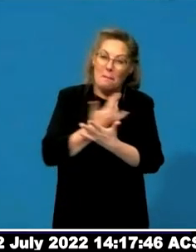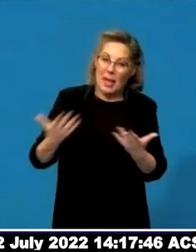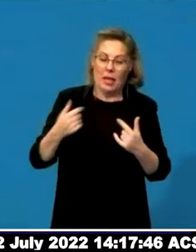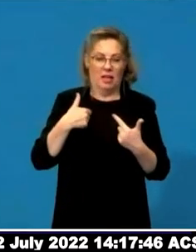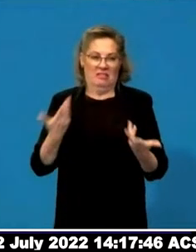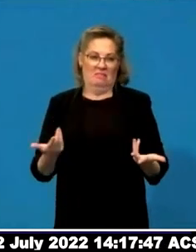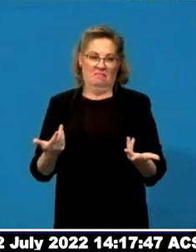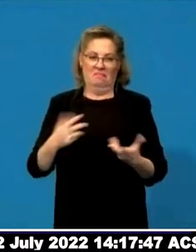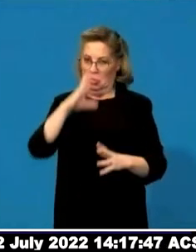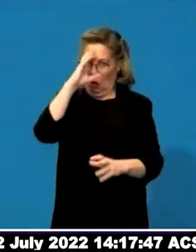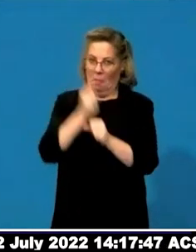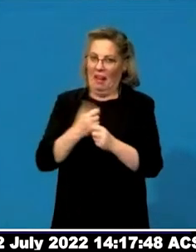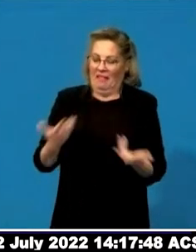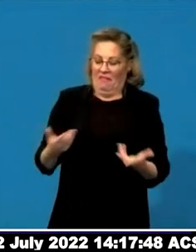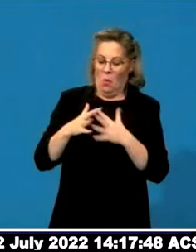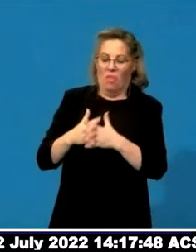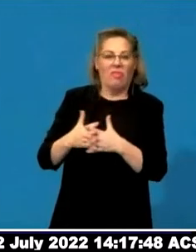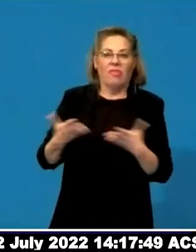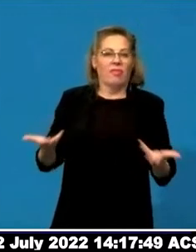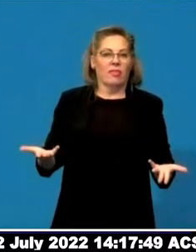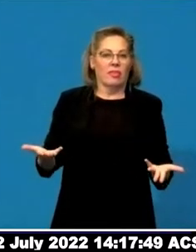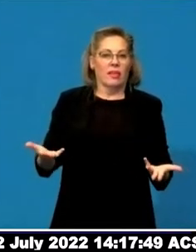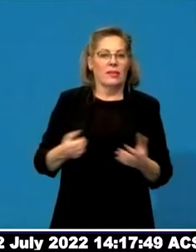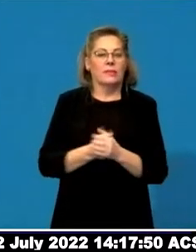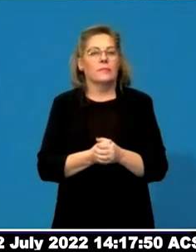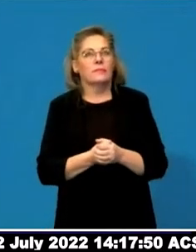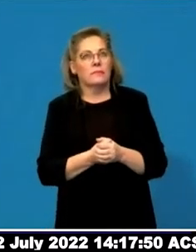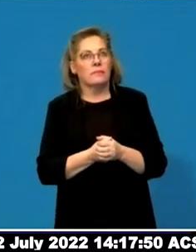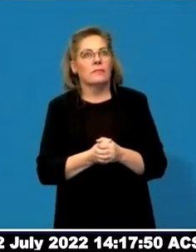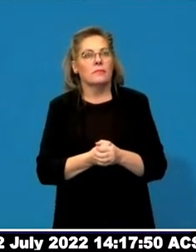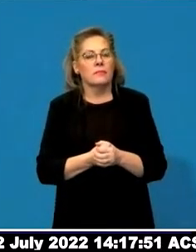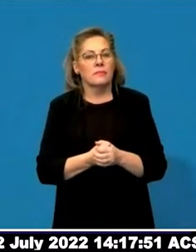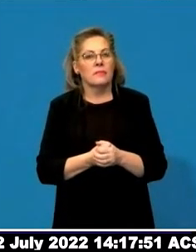even if it's conveyed by First Nations people themselves